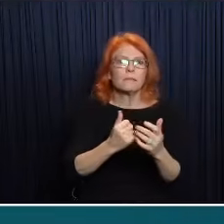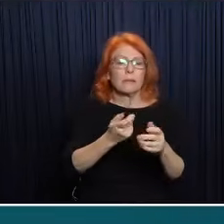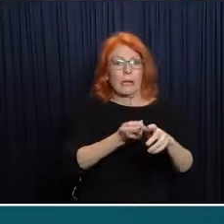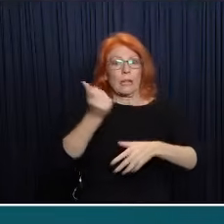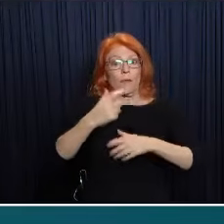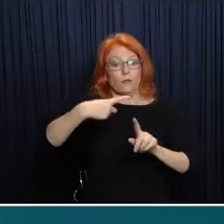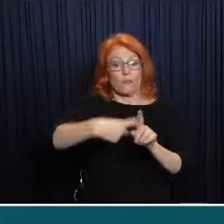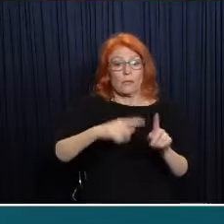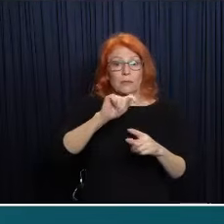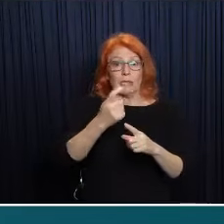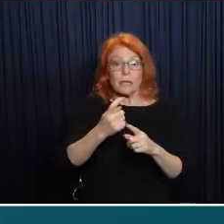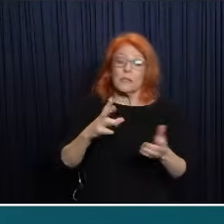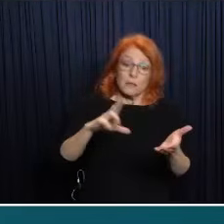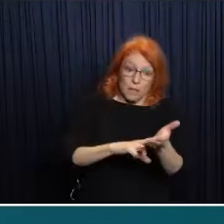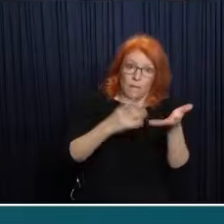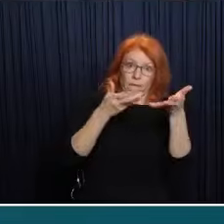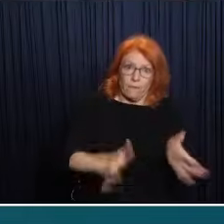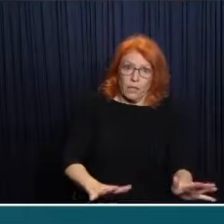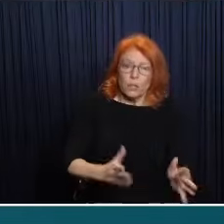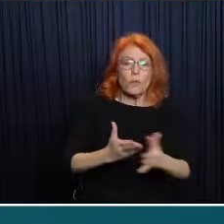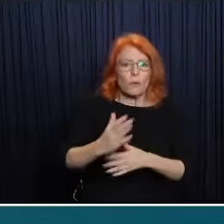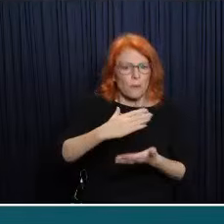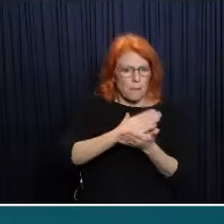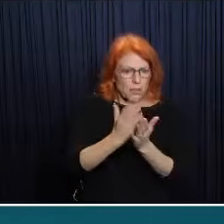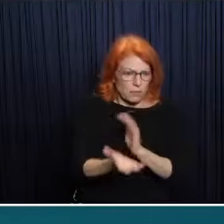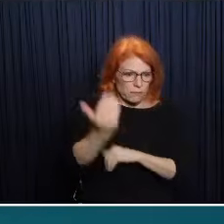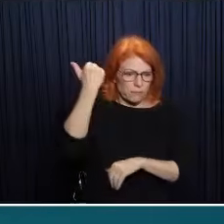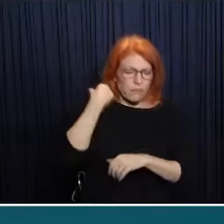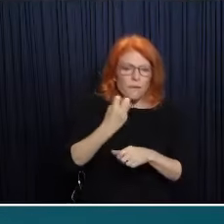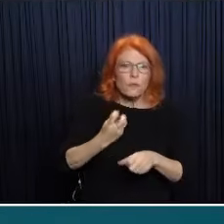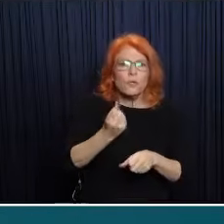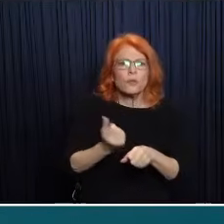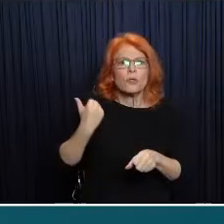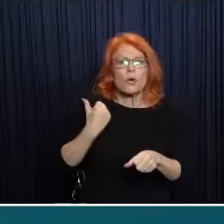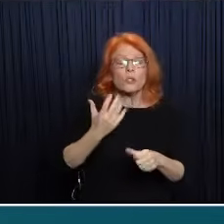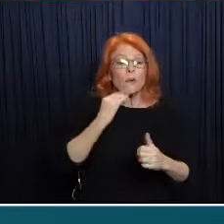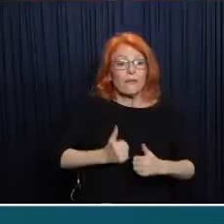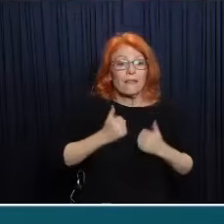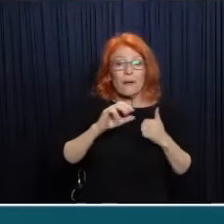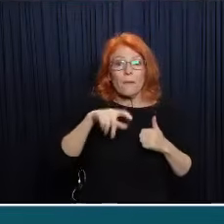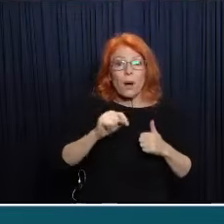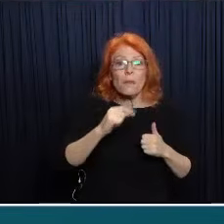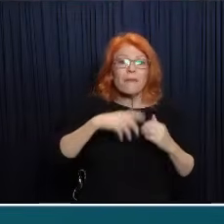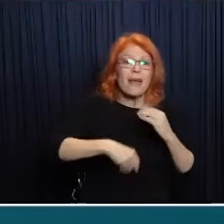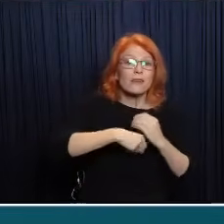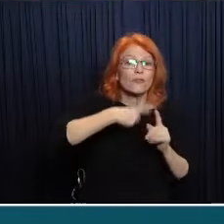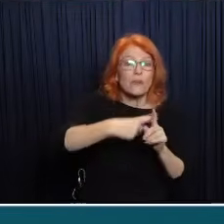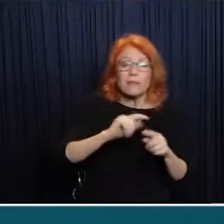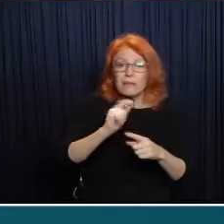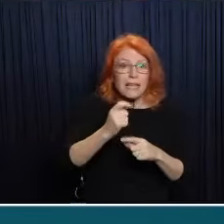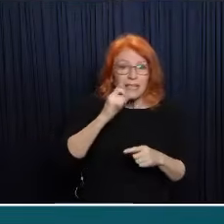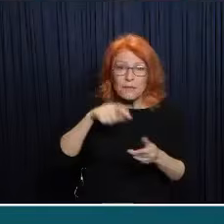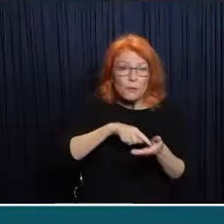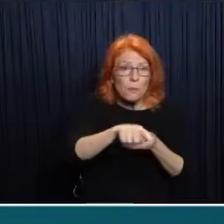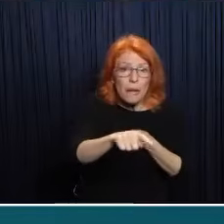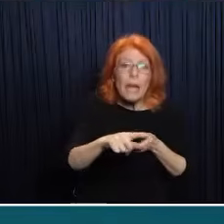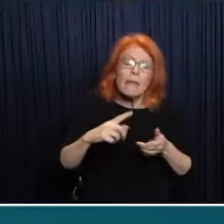GOVERNMENT. WHEN YOU LOOK AT THE HOUSING, WE TRIED TO ELIMINATE THE RENTAL